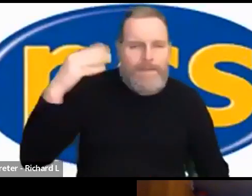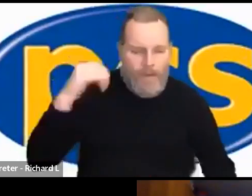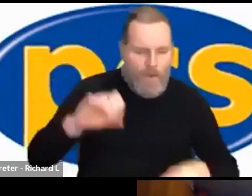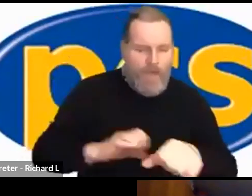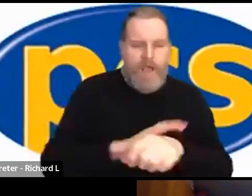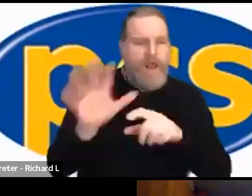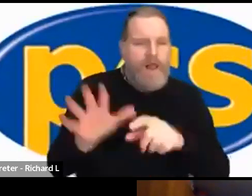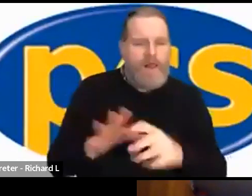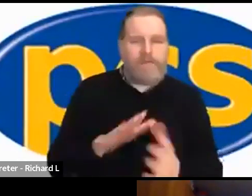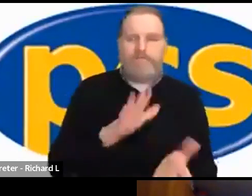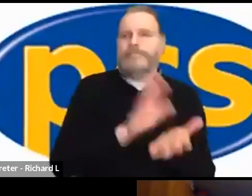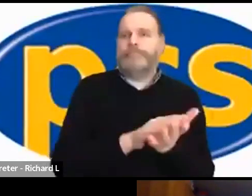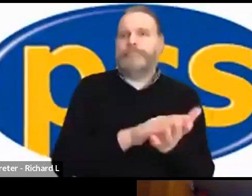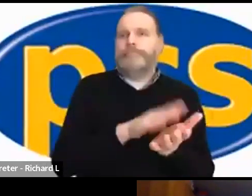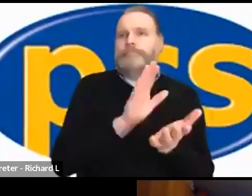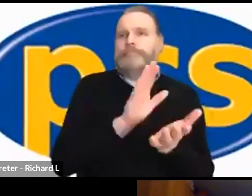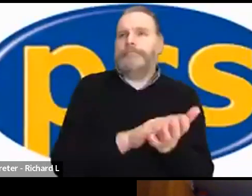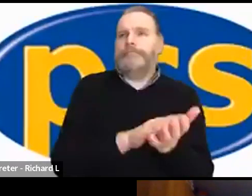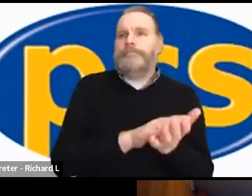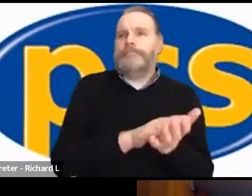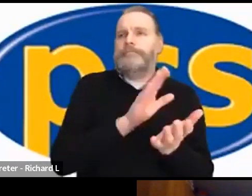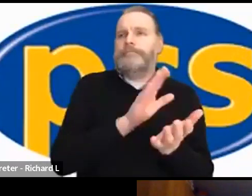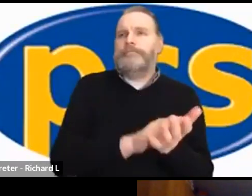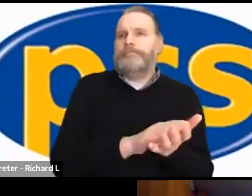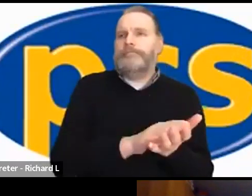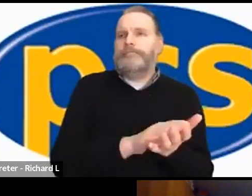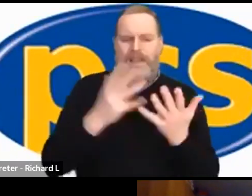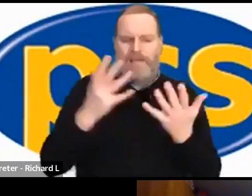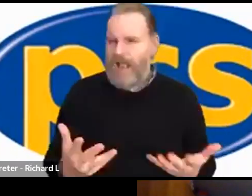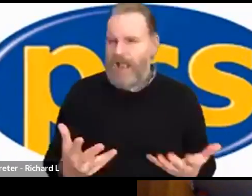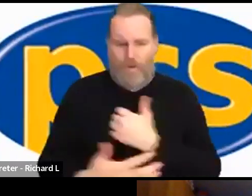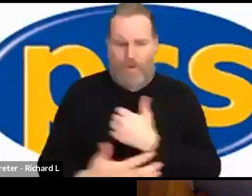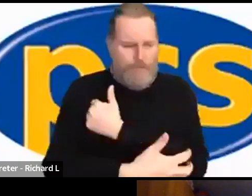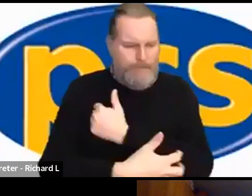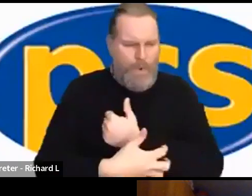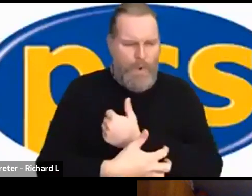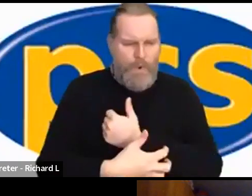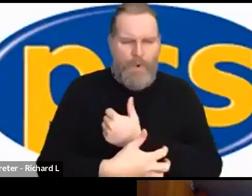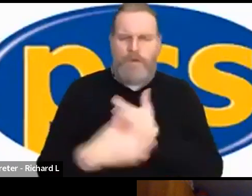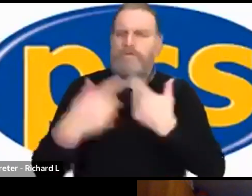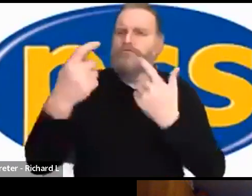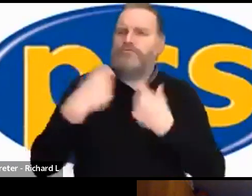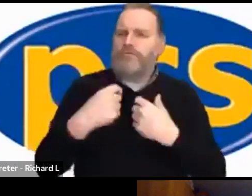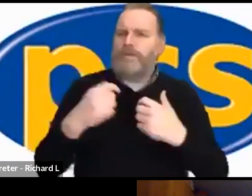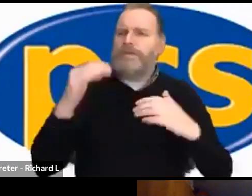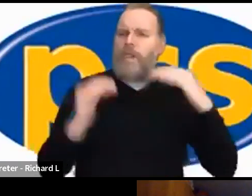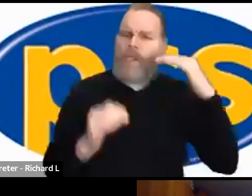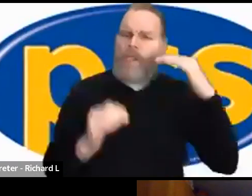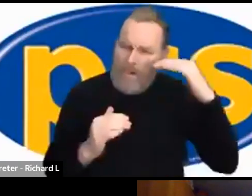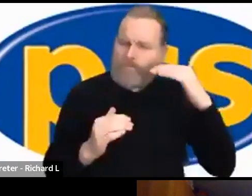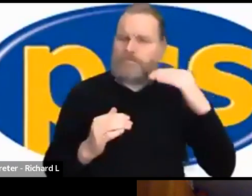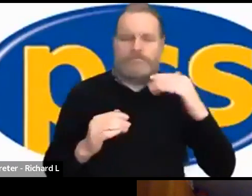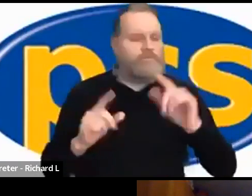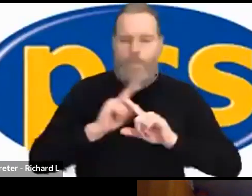but now they can w they're condemning us all to poverty and misery poverty and misery. At work, but work, but we are showing them that we're not prepared to prepared to put up with it